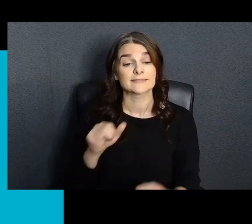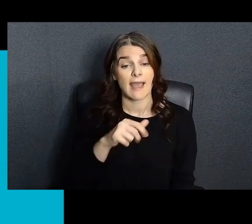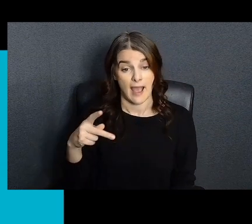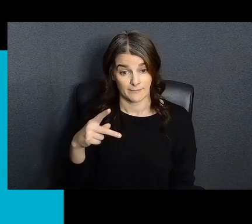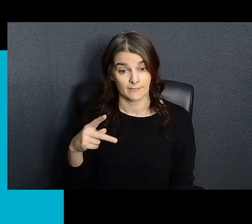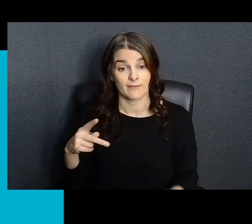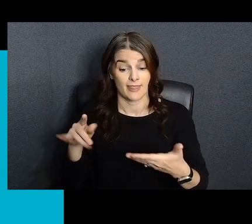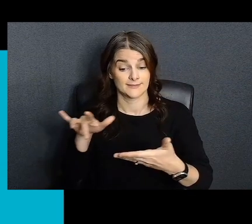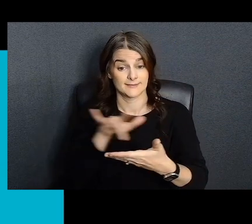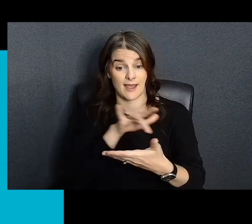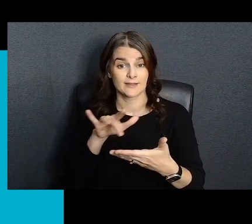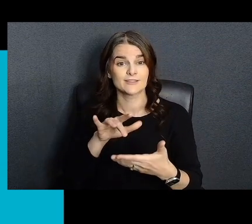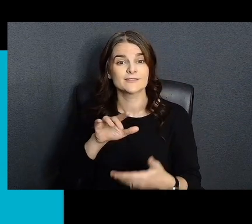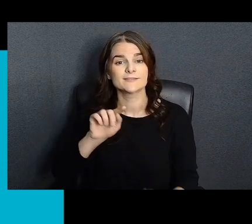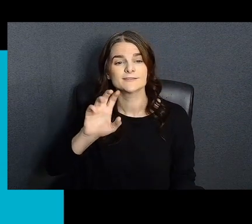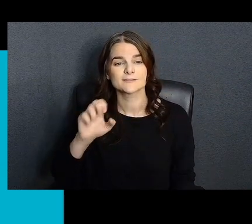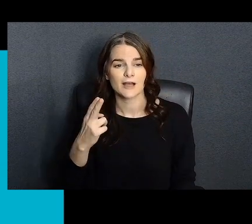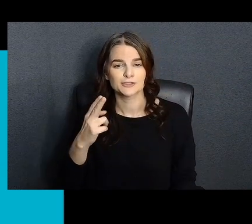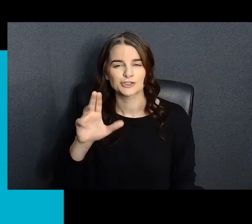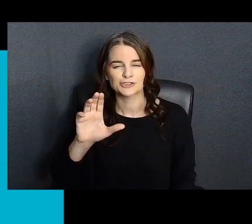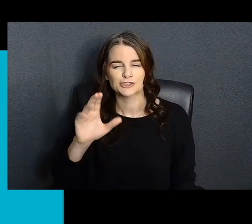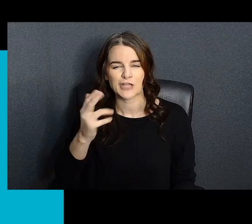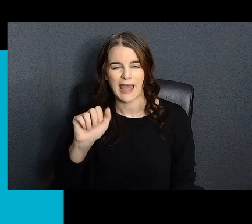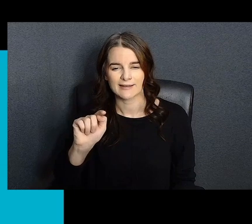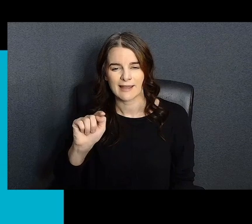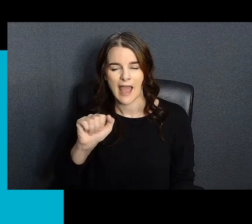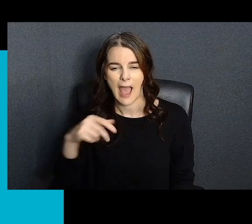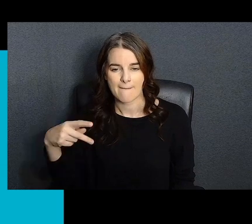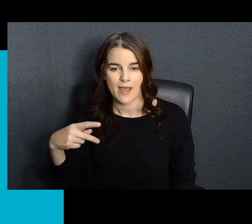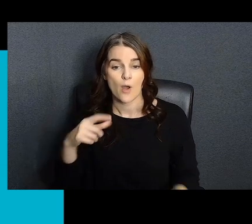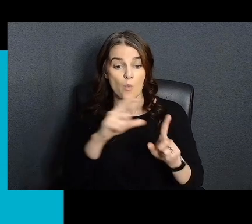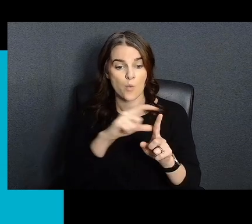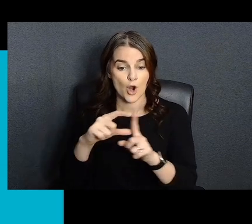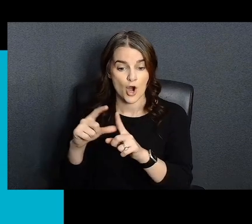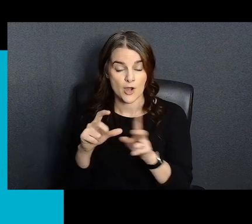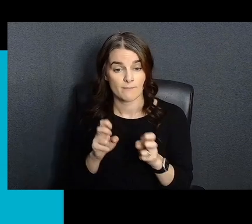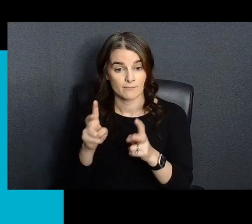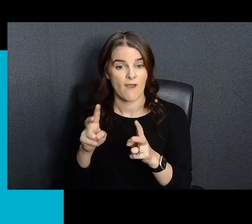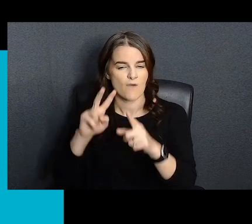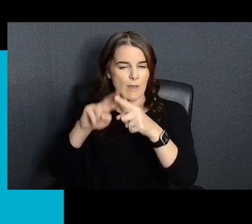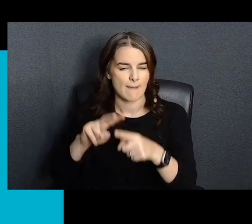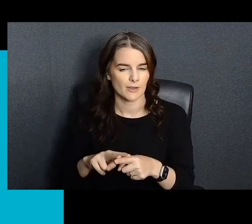is the TouchChat app. And this is a word power vocabulary set. We're going to do more of a deep dive